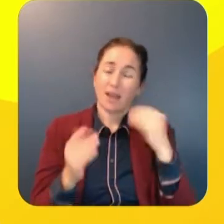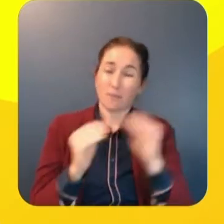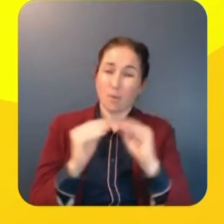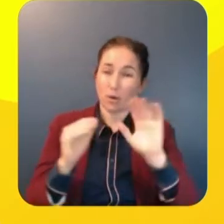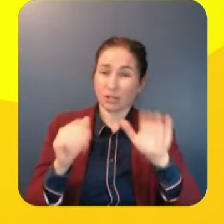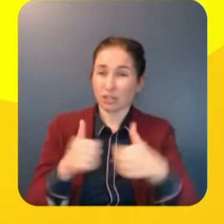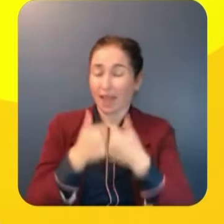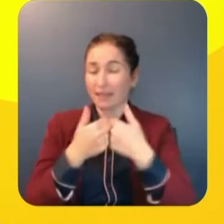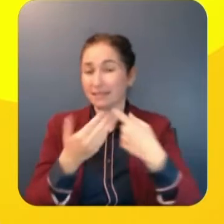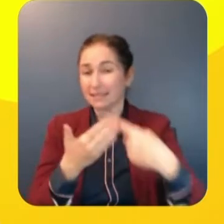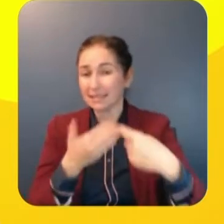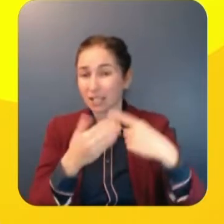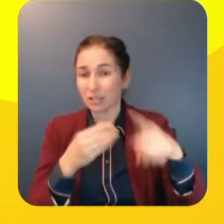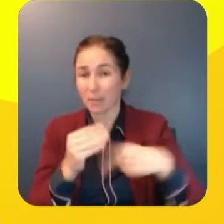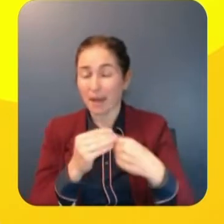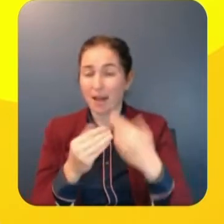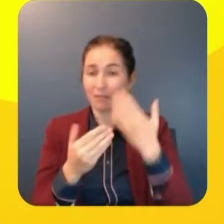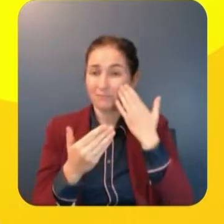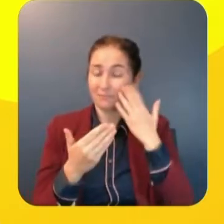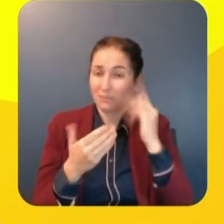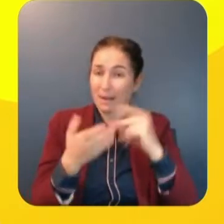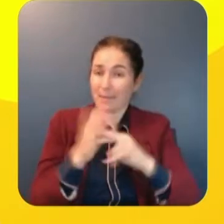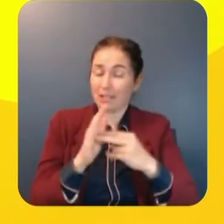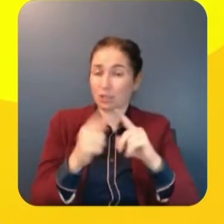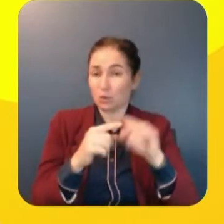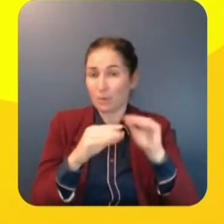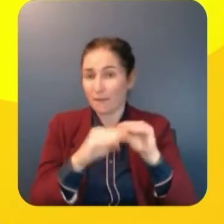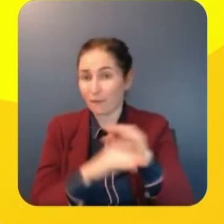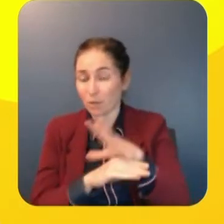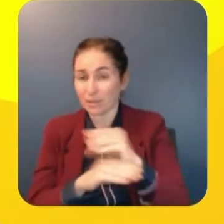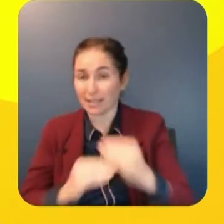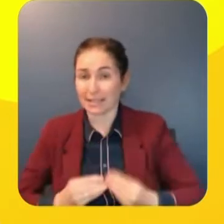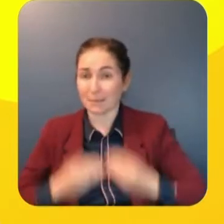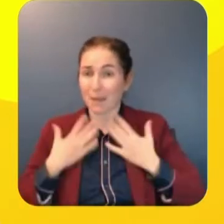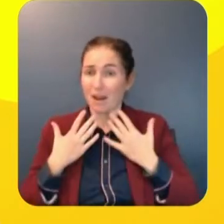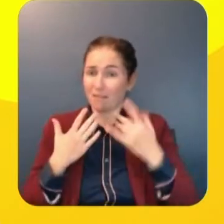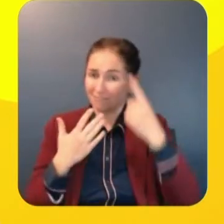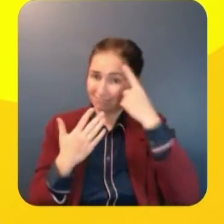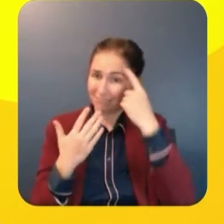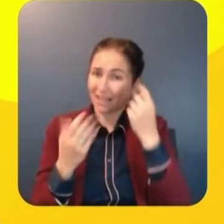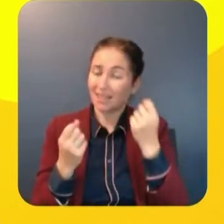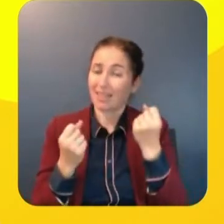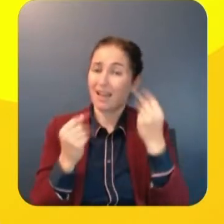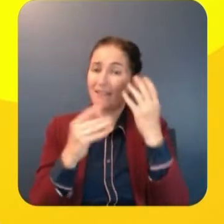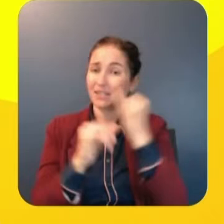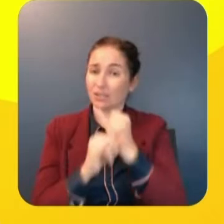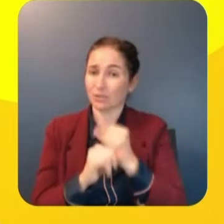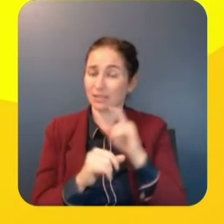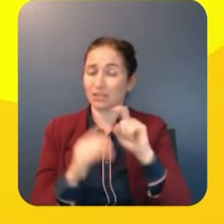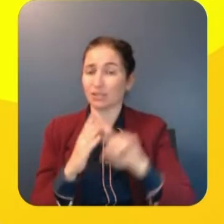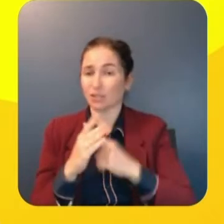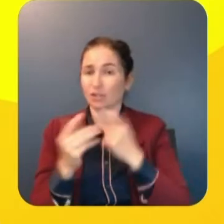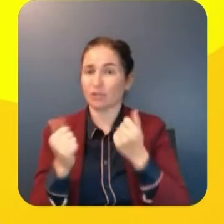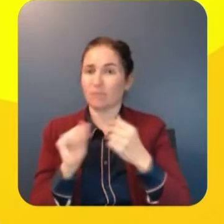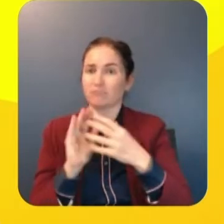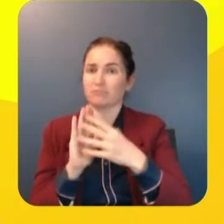about what it means to influence and inspire, I think a lot of institutions need to start replicating what Evan's talking about,